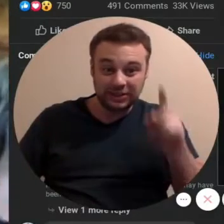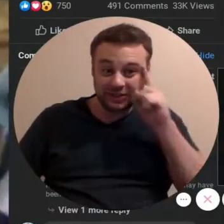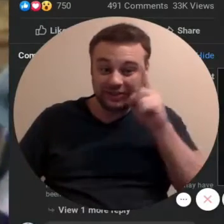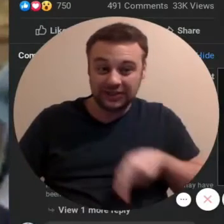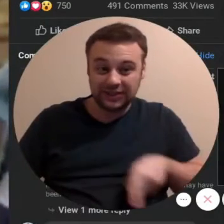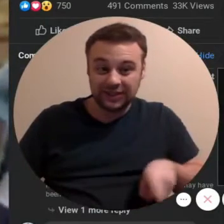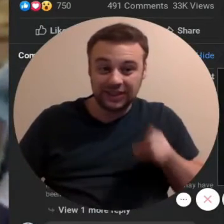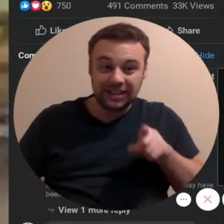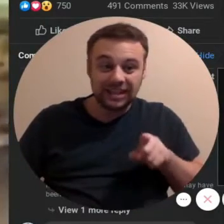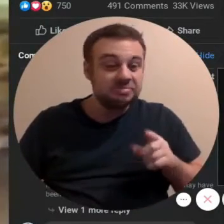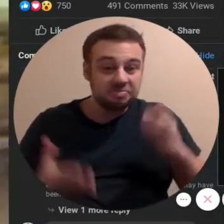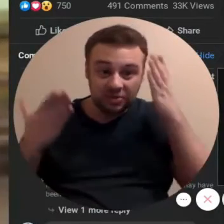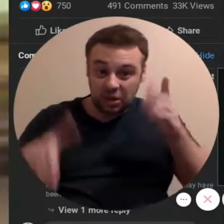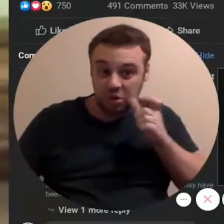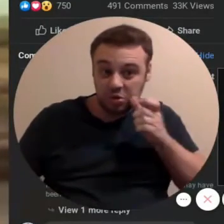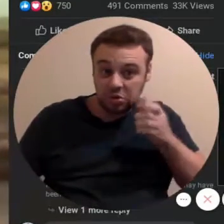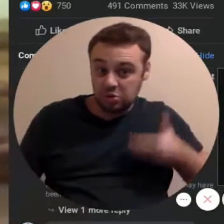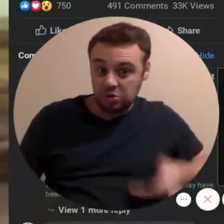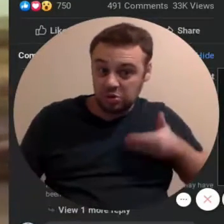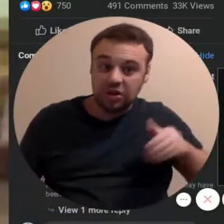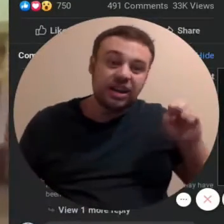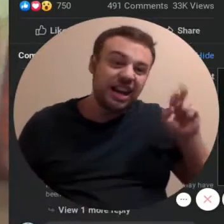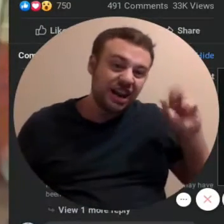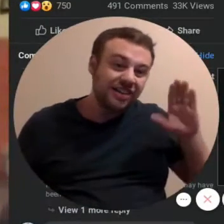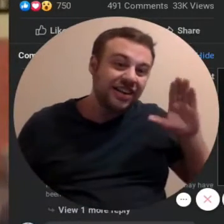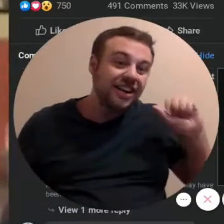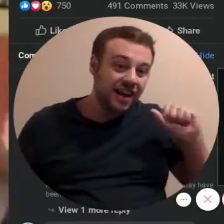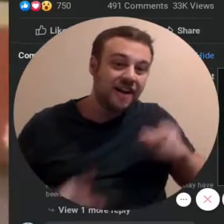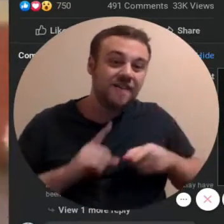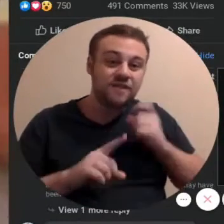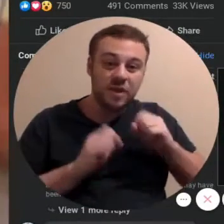I'm Erica from the marketing department, in my fashion accessory made